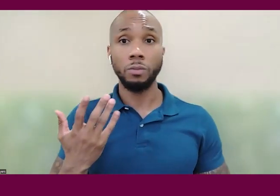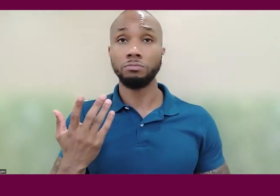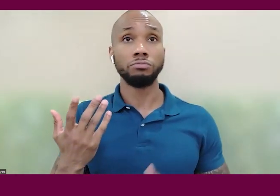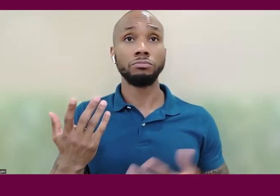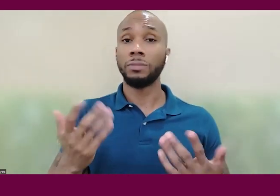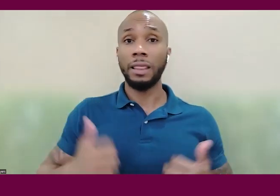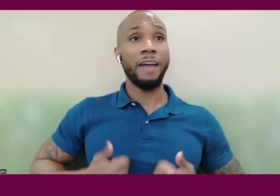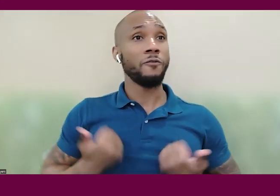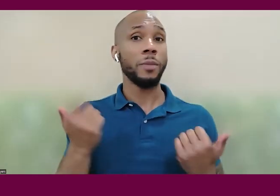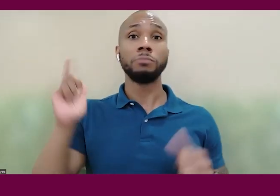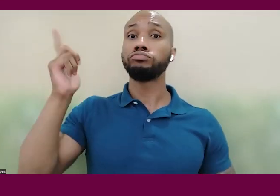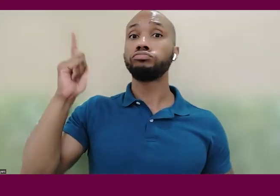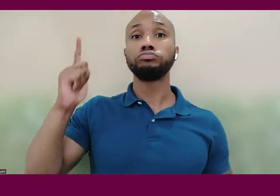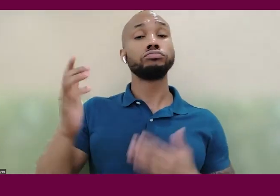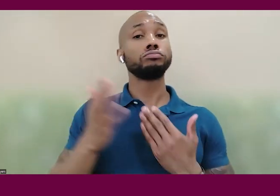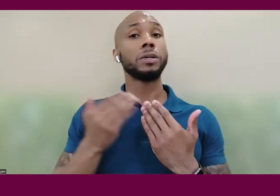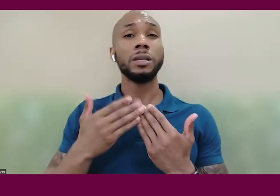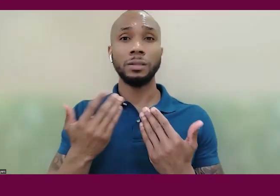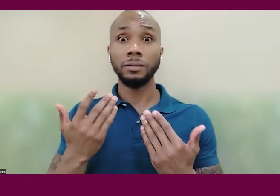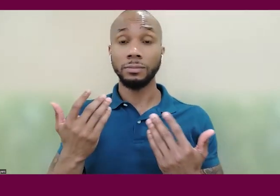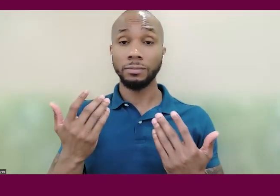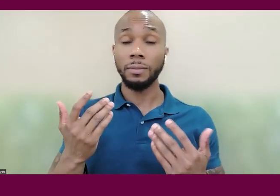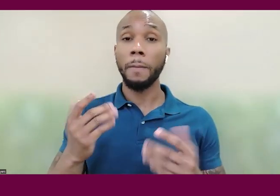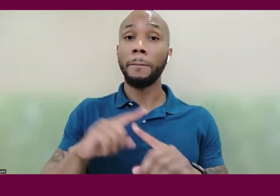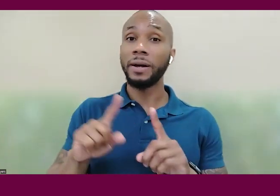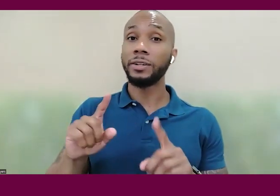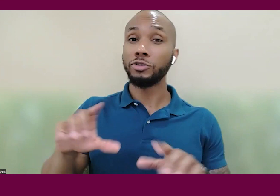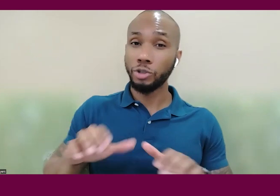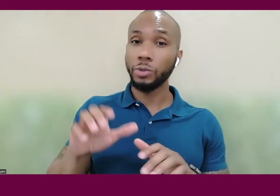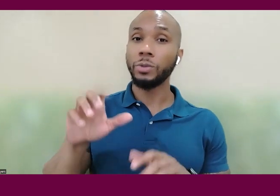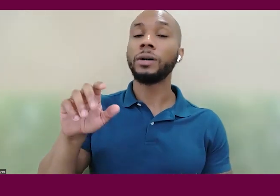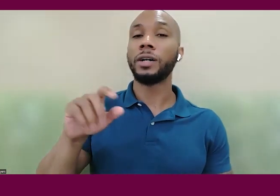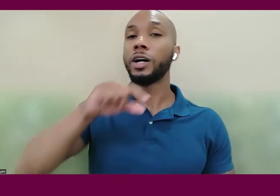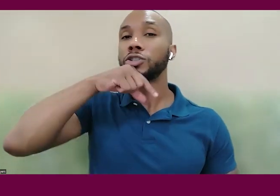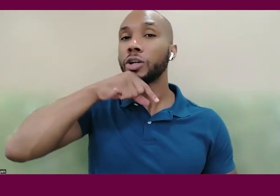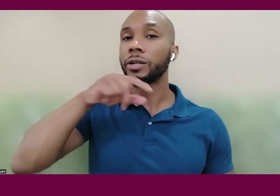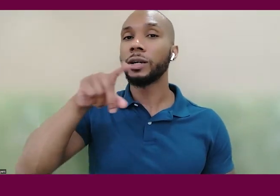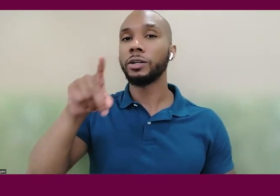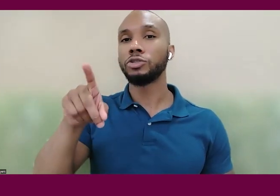problems whatsoever. Do a turkey drive one year, everybody.